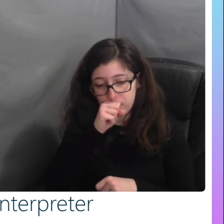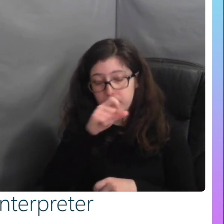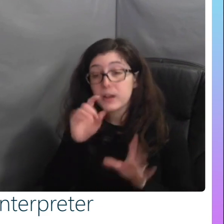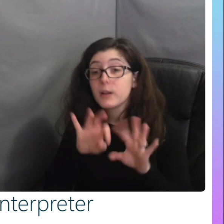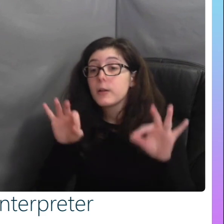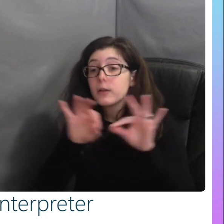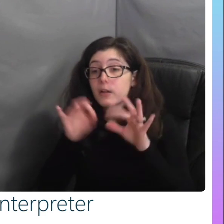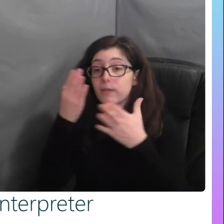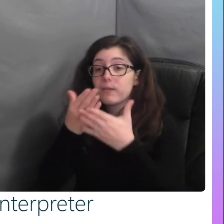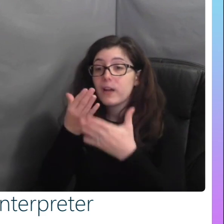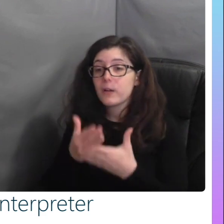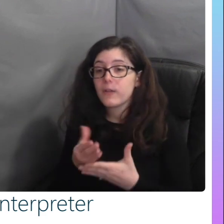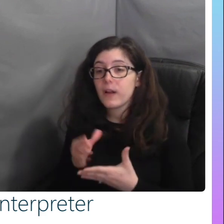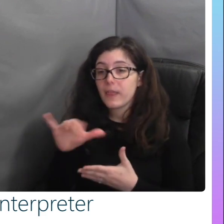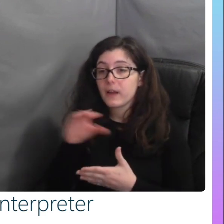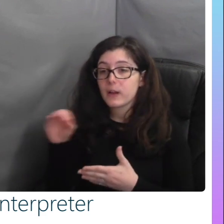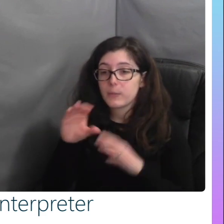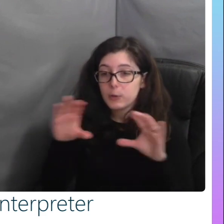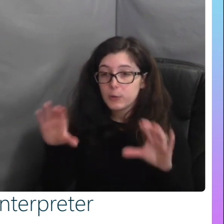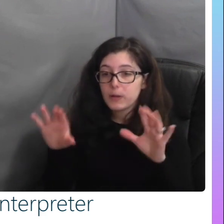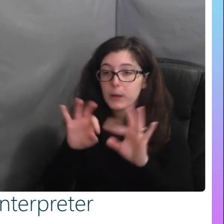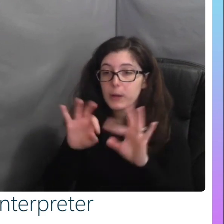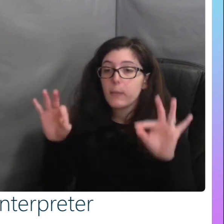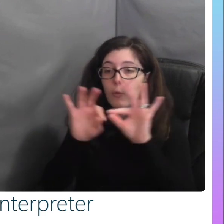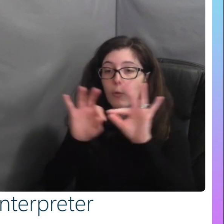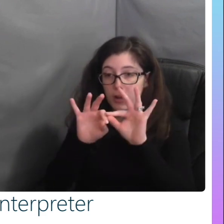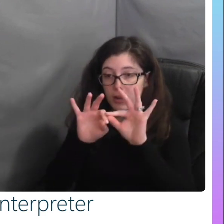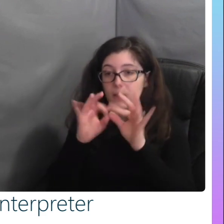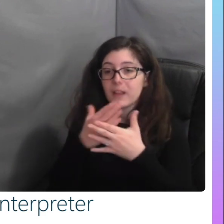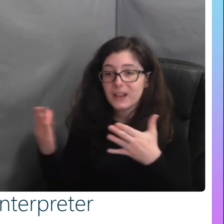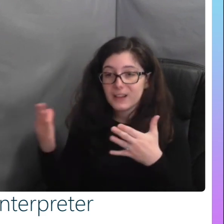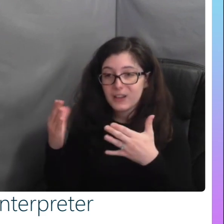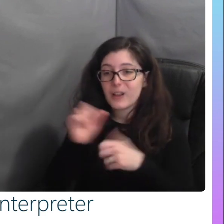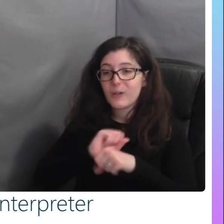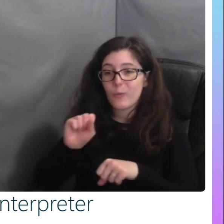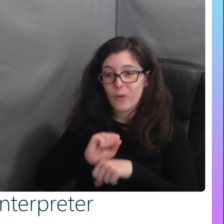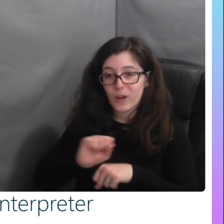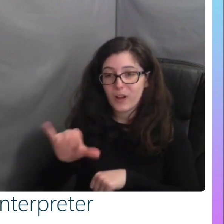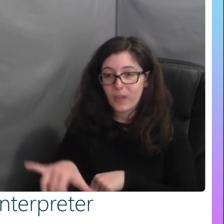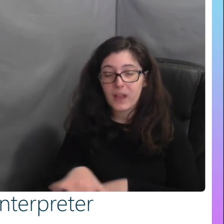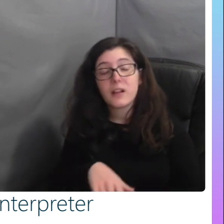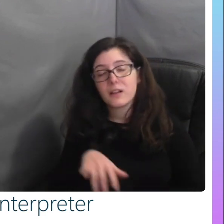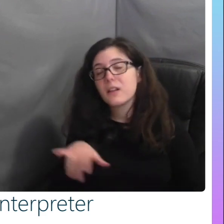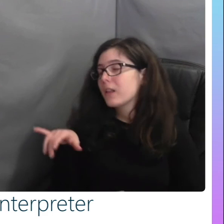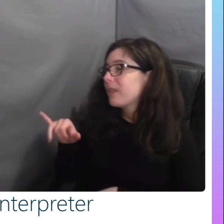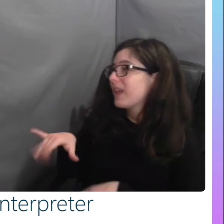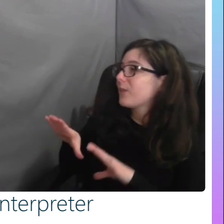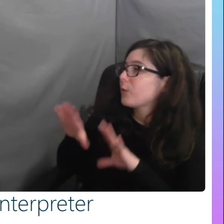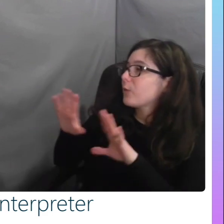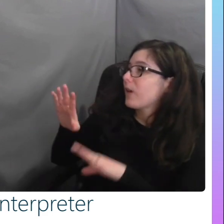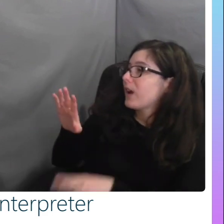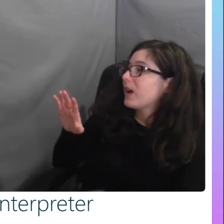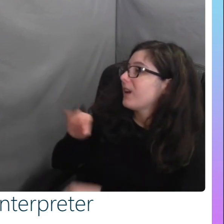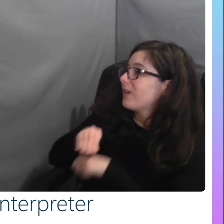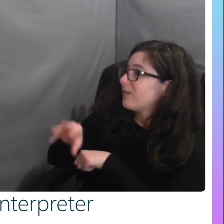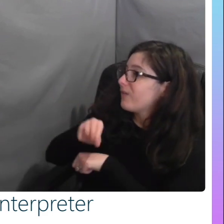is doing important things and really working on it. That's great advice, Eve, in a past life we called those exceptions waivers